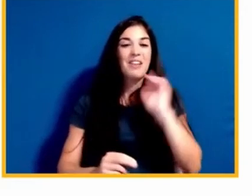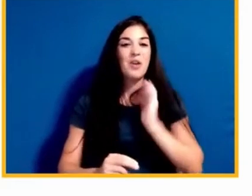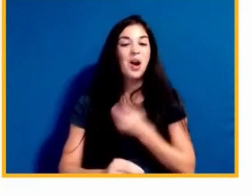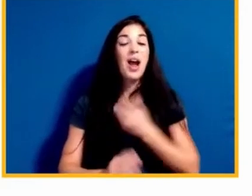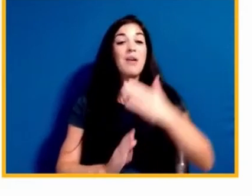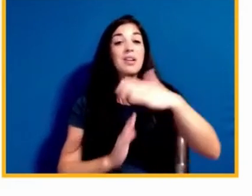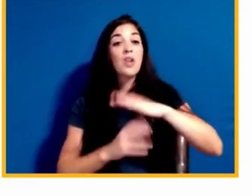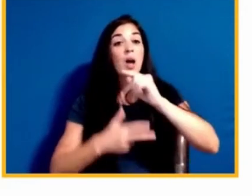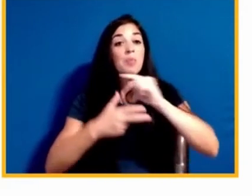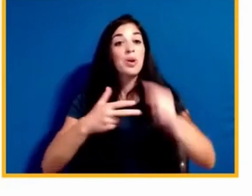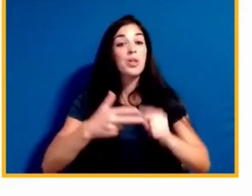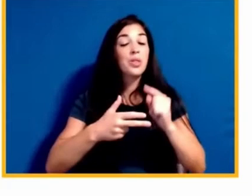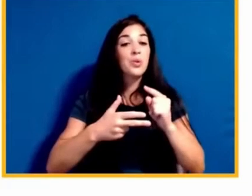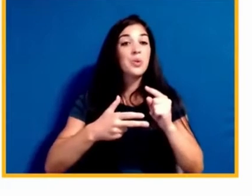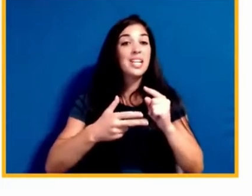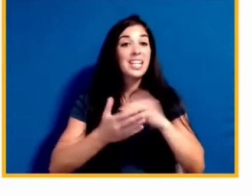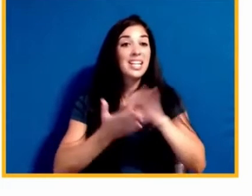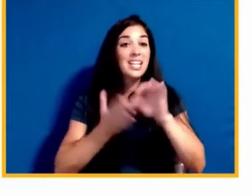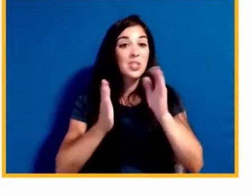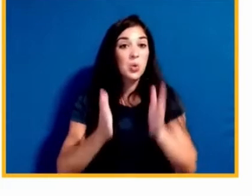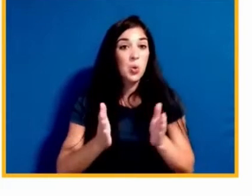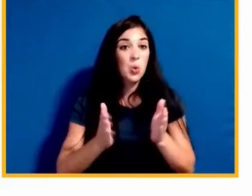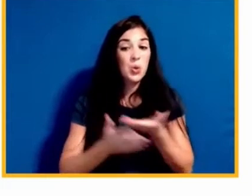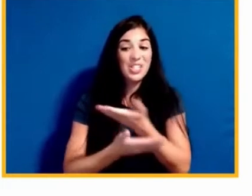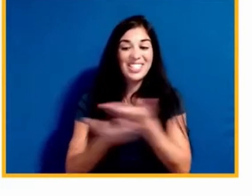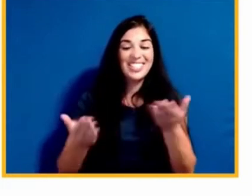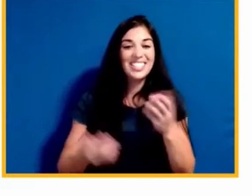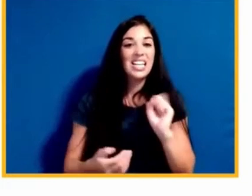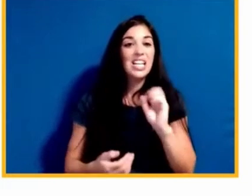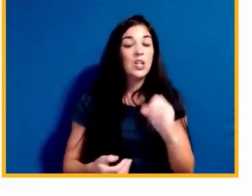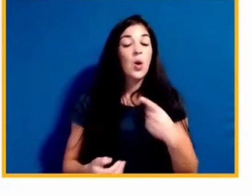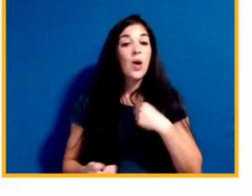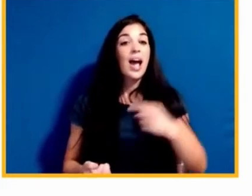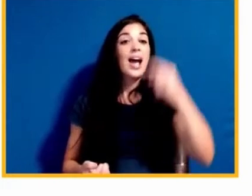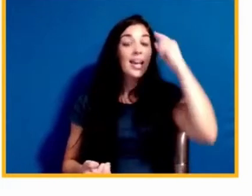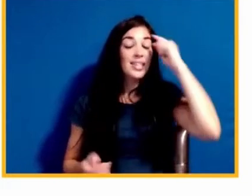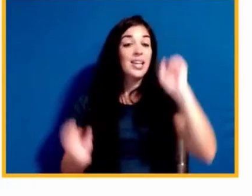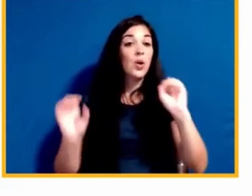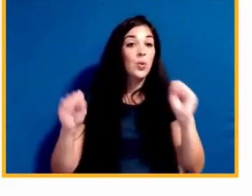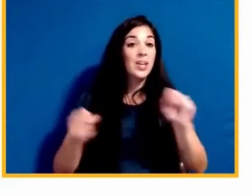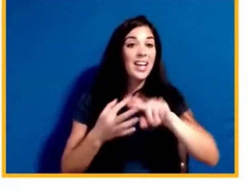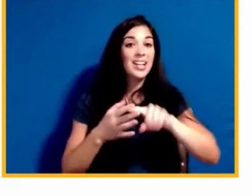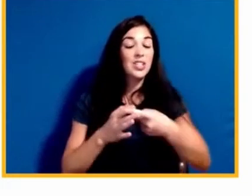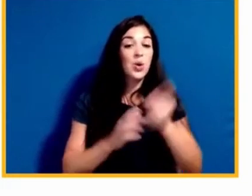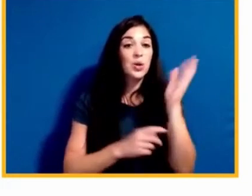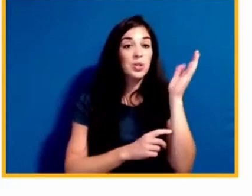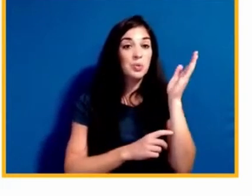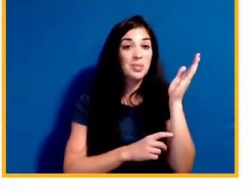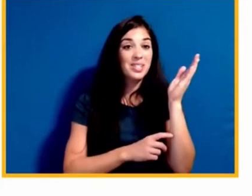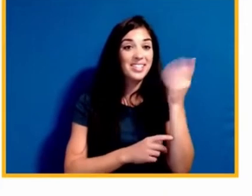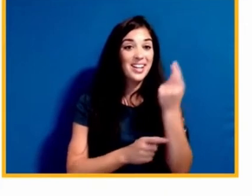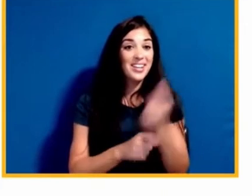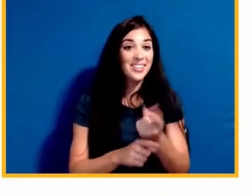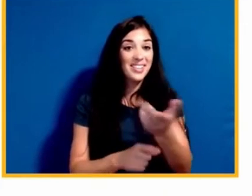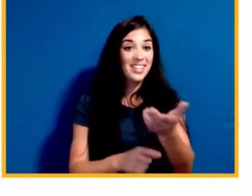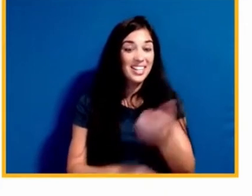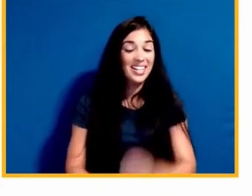top three scores so far, so I think we can start to present those right now, and I